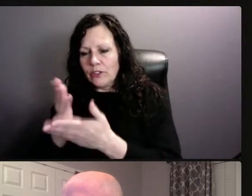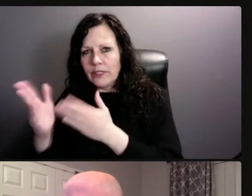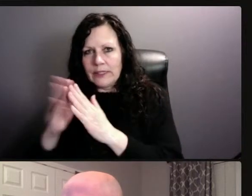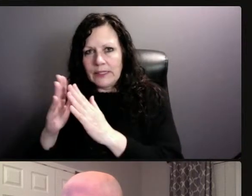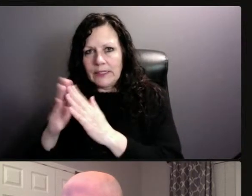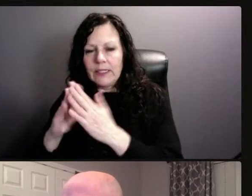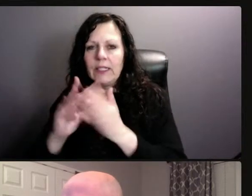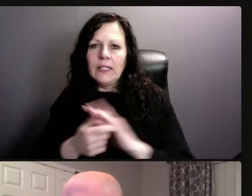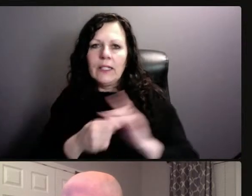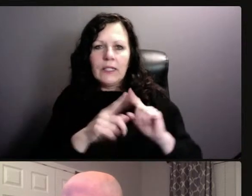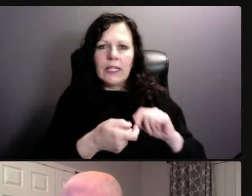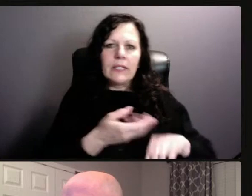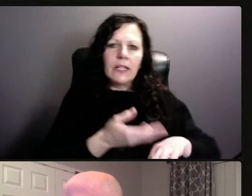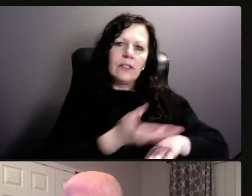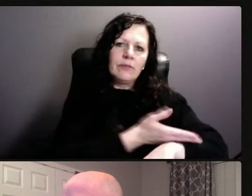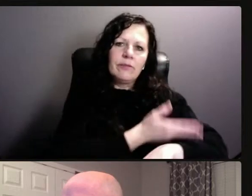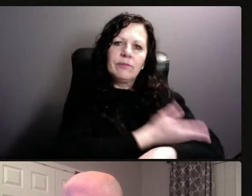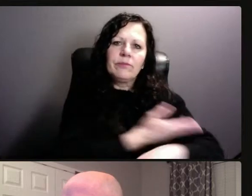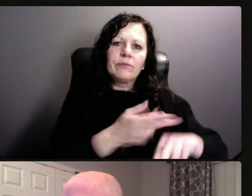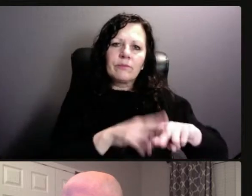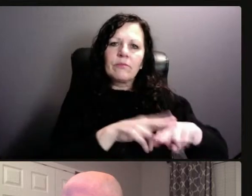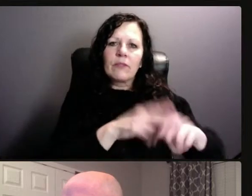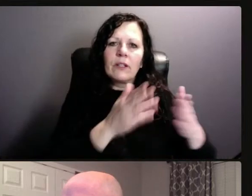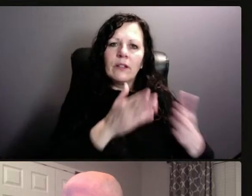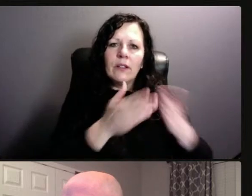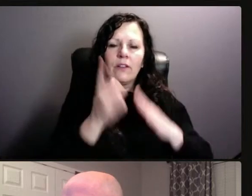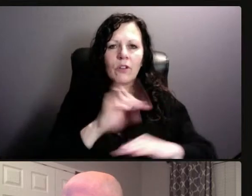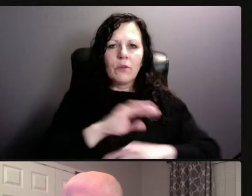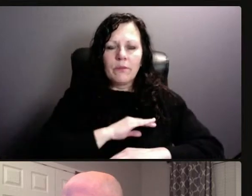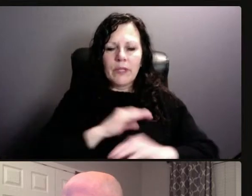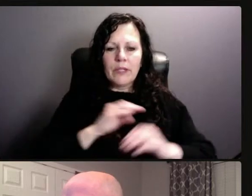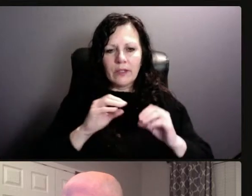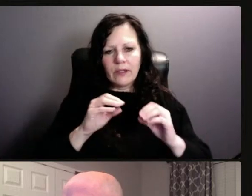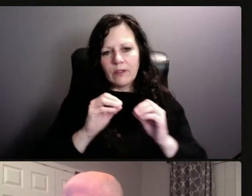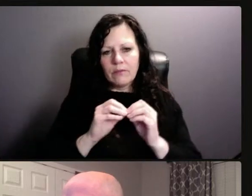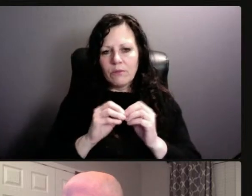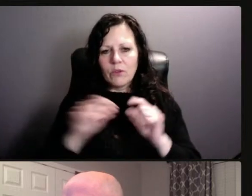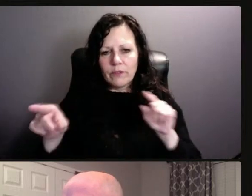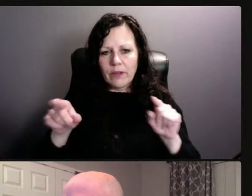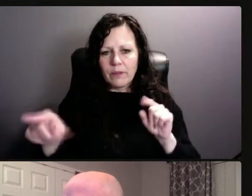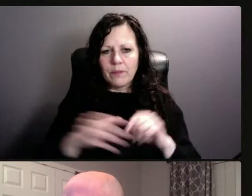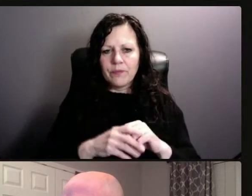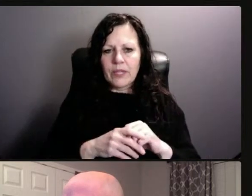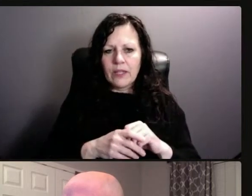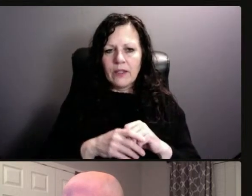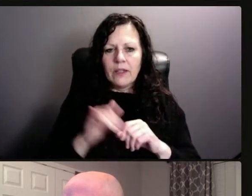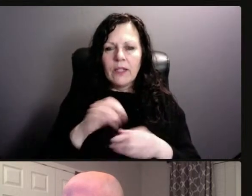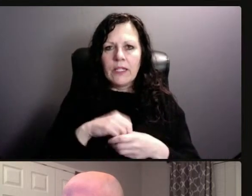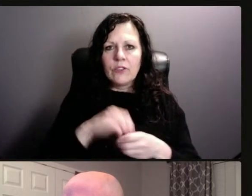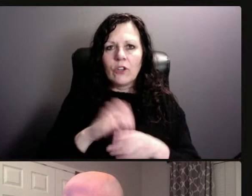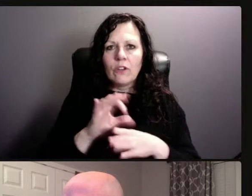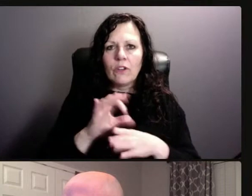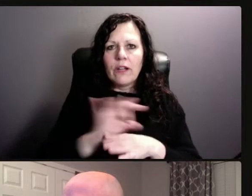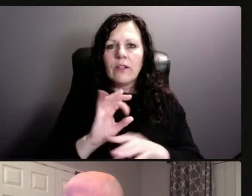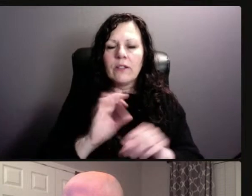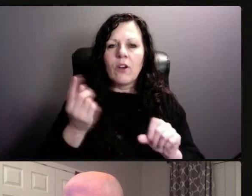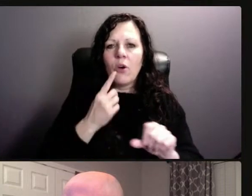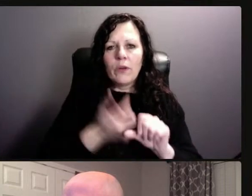IMPORTANT PLACE WHERE WHEN WE COMPARE SALEM TO OTHER FULL SERVICE CITIES YOU WOULD NEED